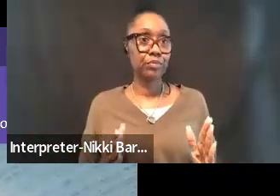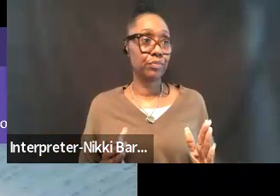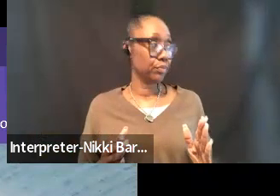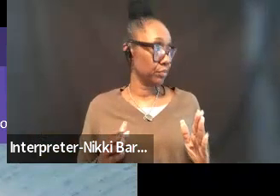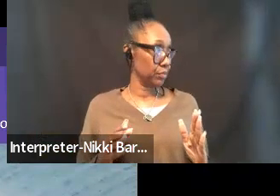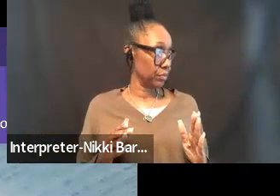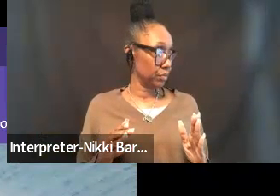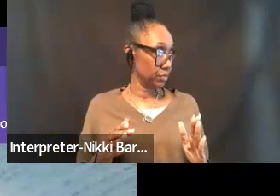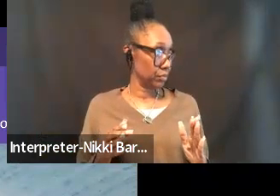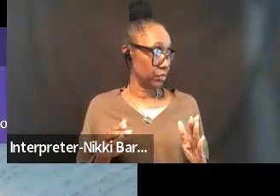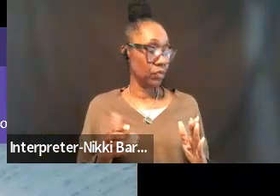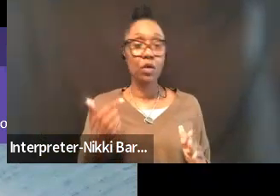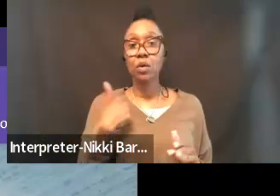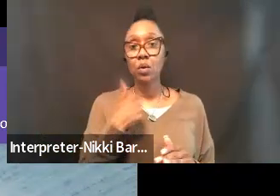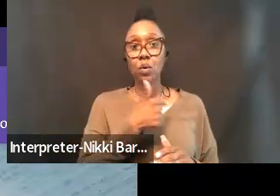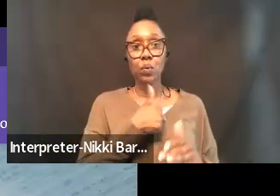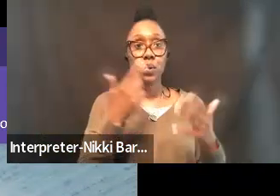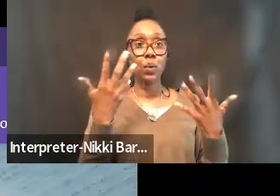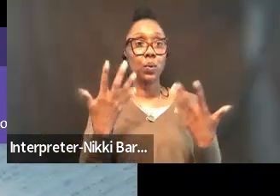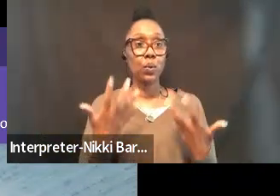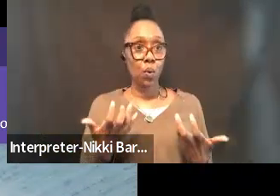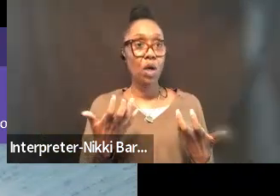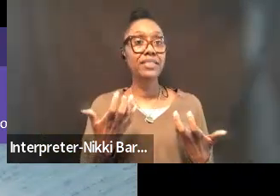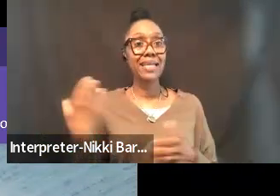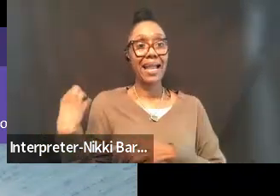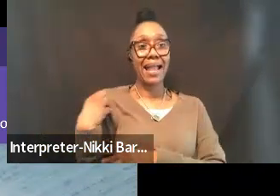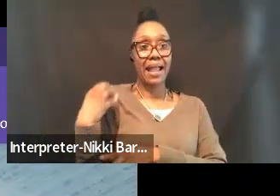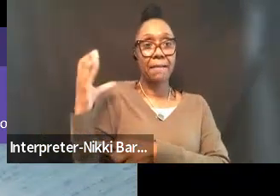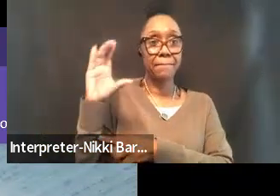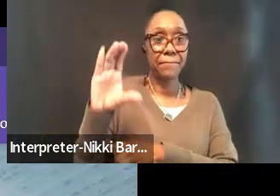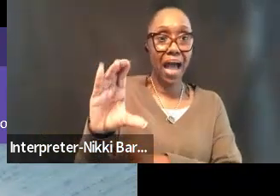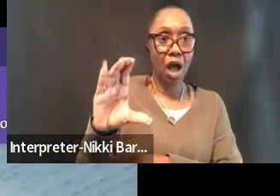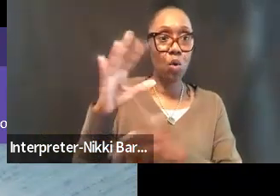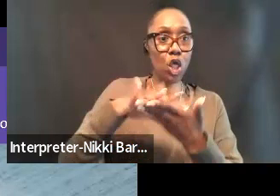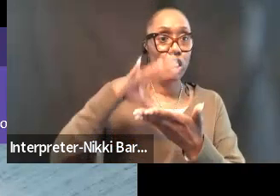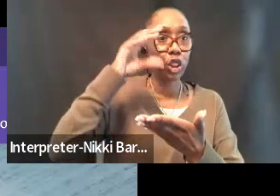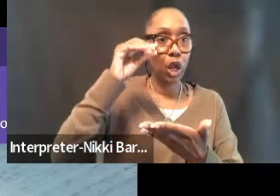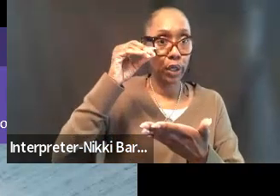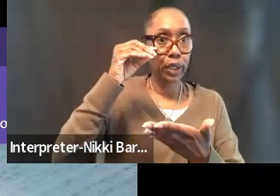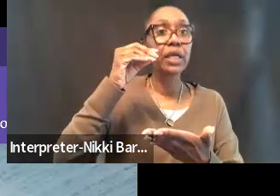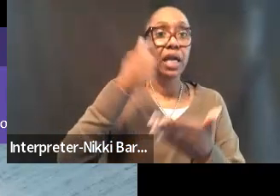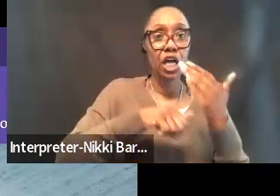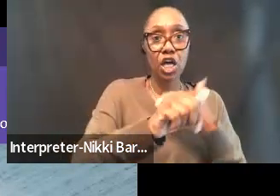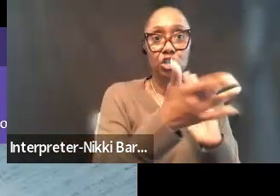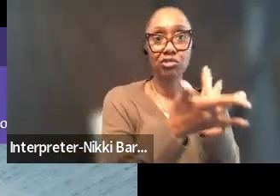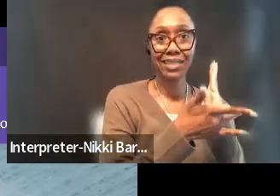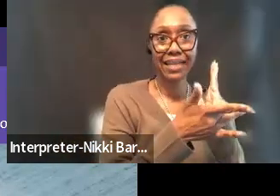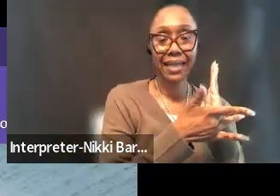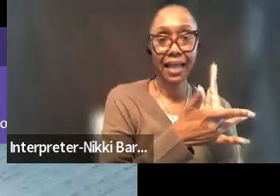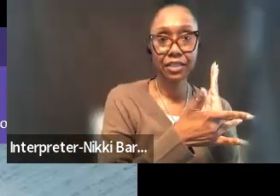And so we want to be able to shape and empower learning through technology. We want to be able to.